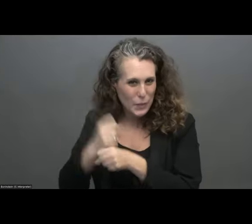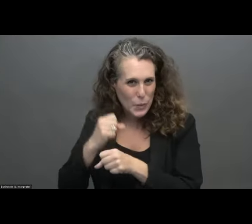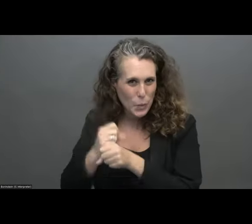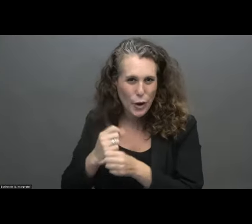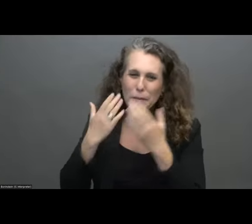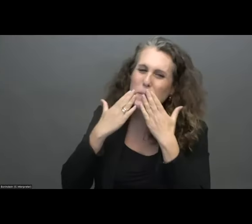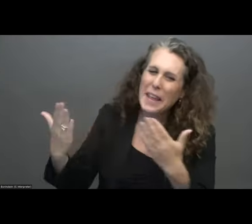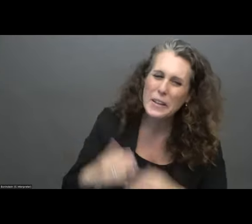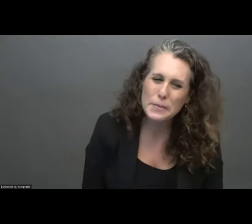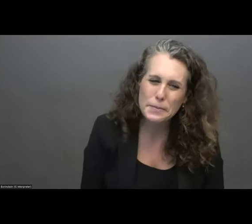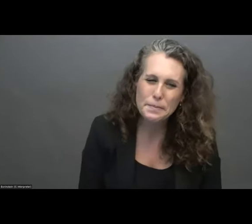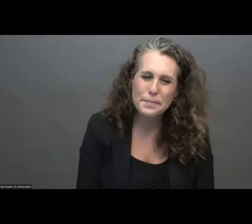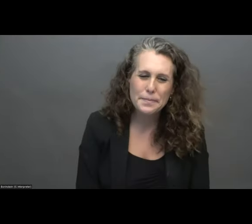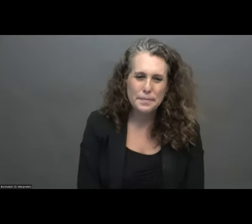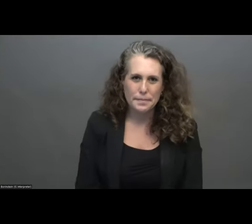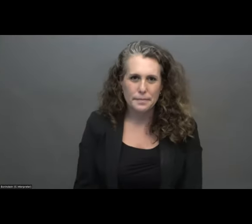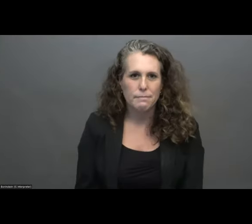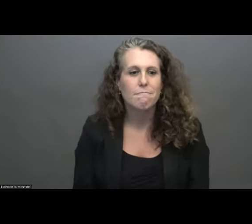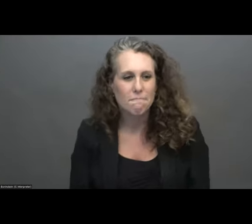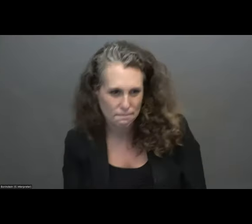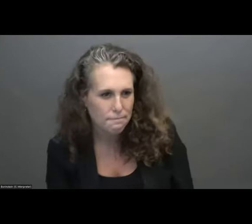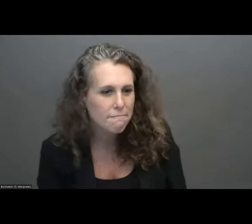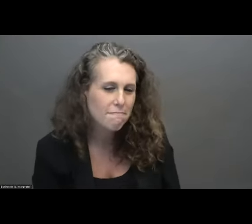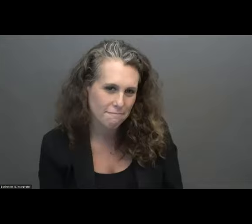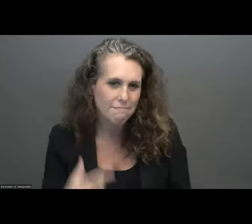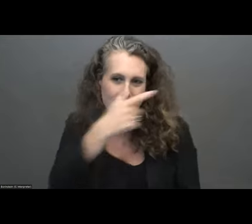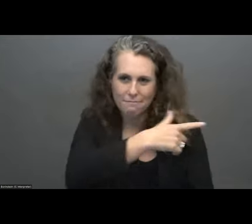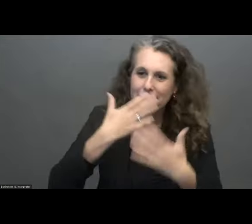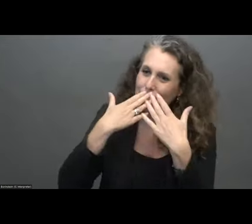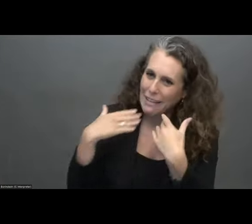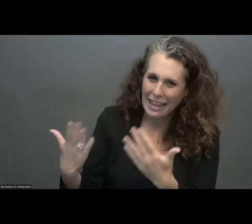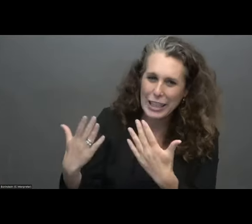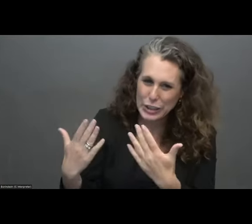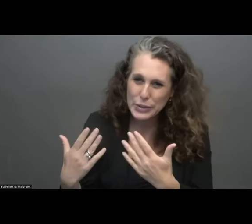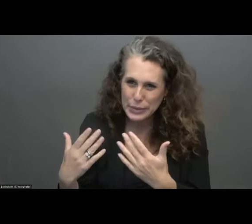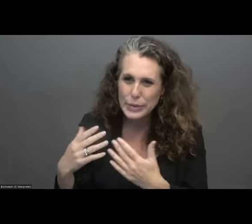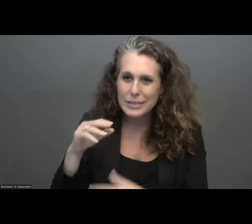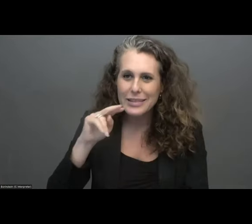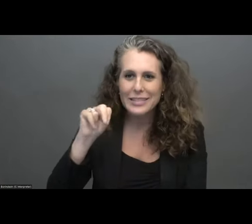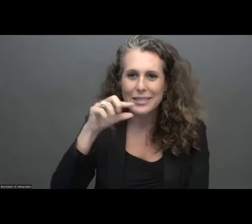16:48:48 Thank you very much and got me some Gandhi, first of all for accepting our invitation